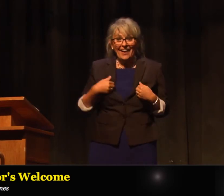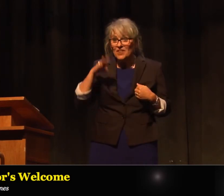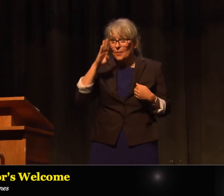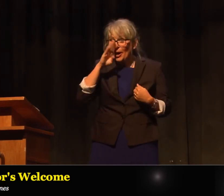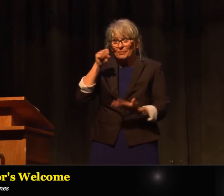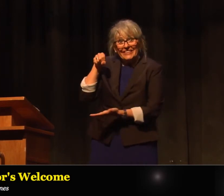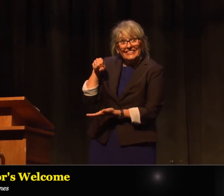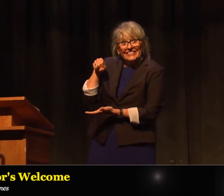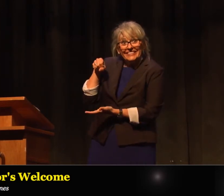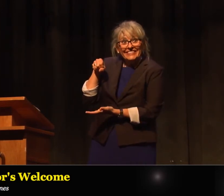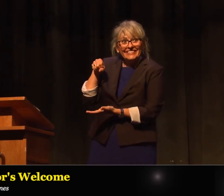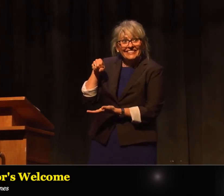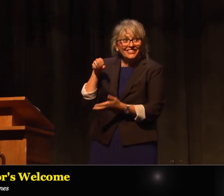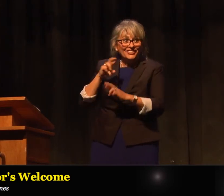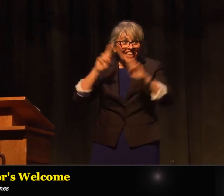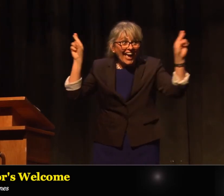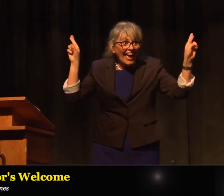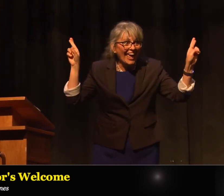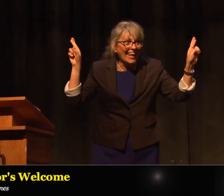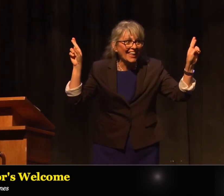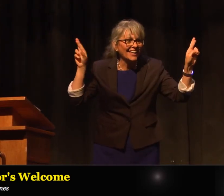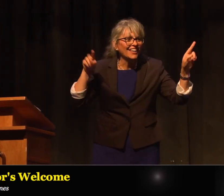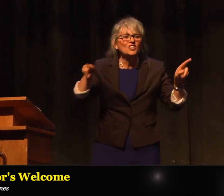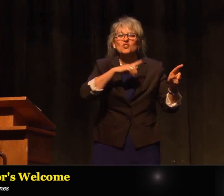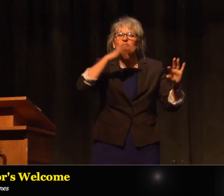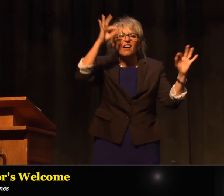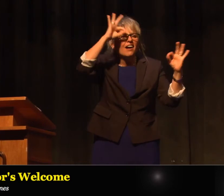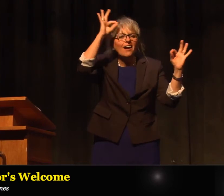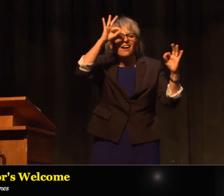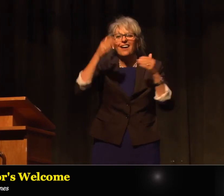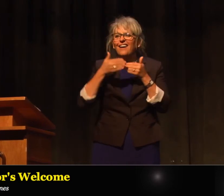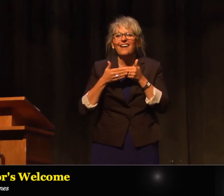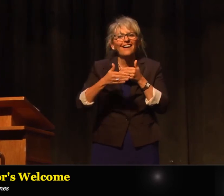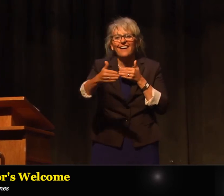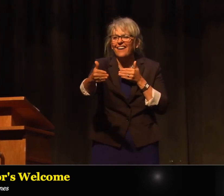Did you have Superman or Barbie on your lunchbox ready to go.